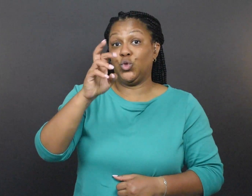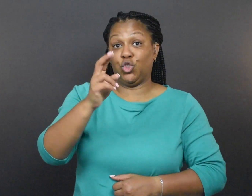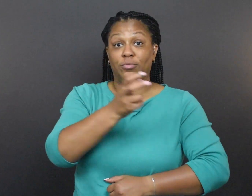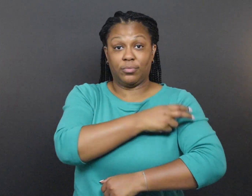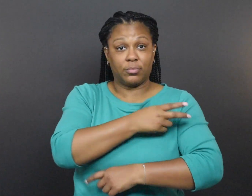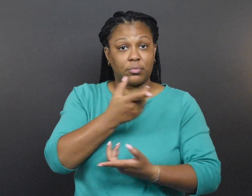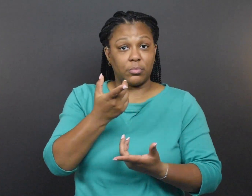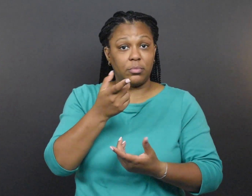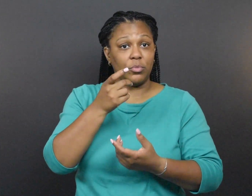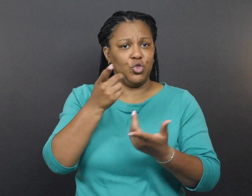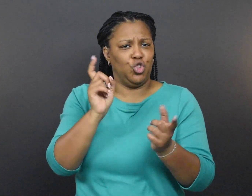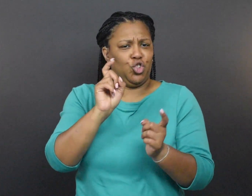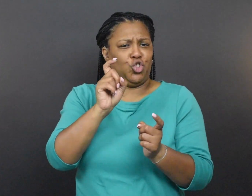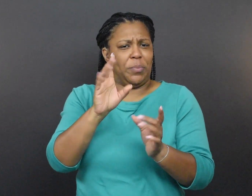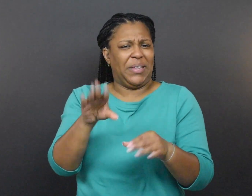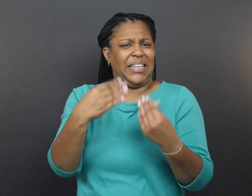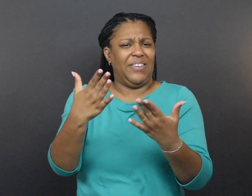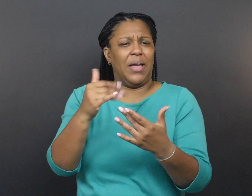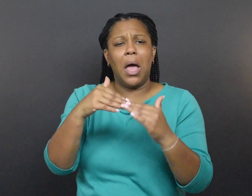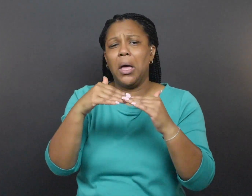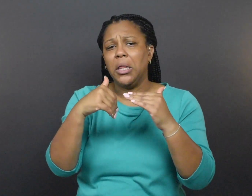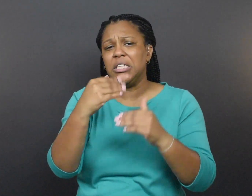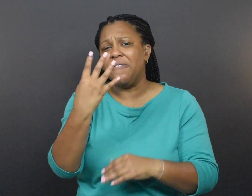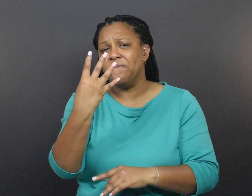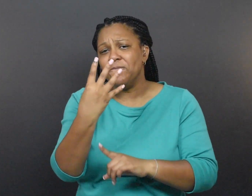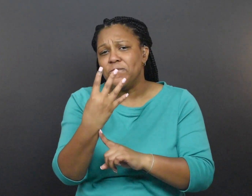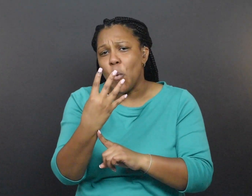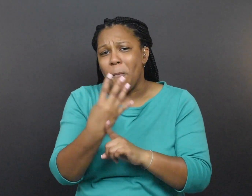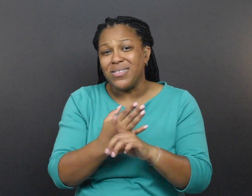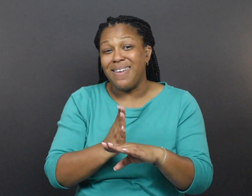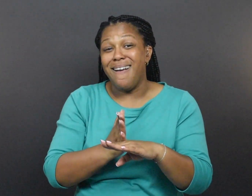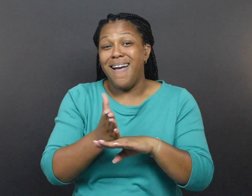The second booster shot should be given at least 4 months after